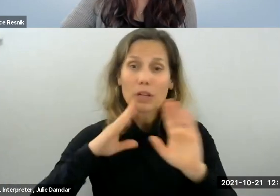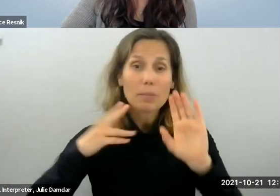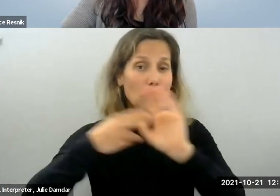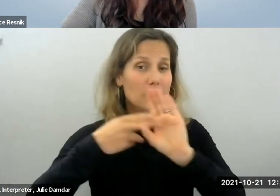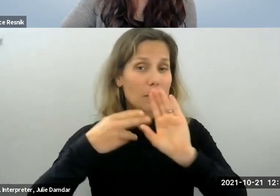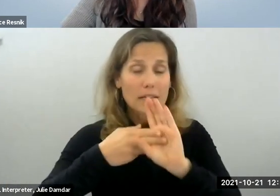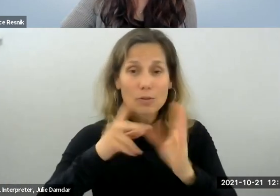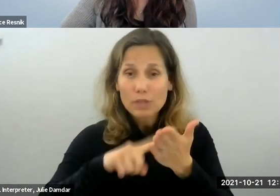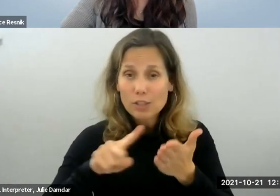yeah.